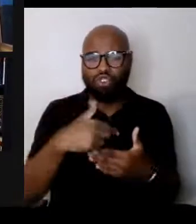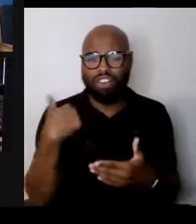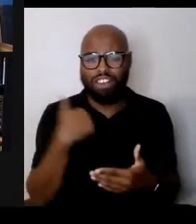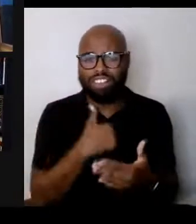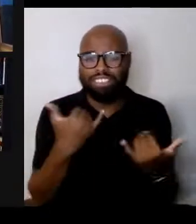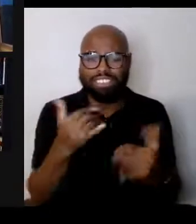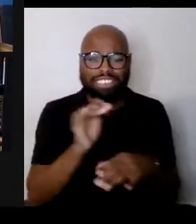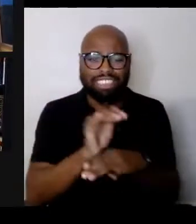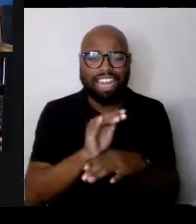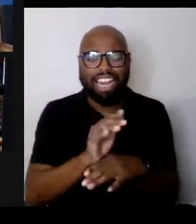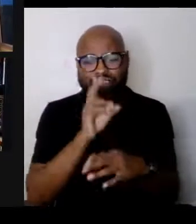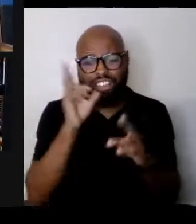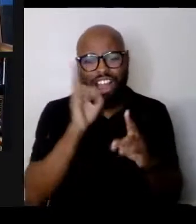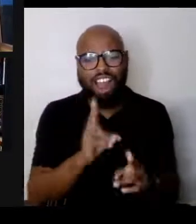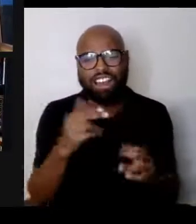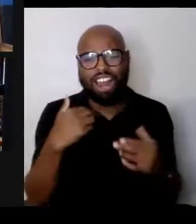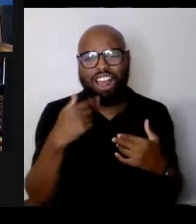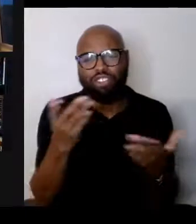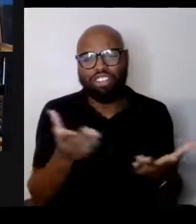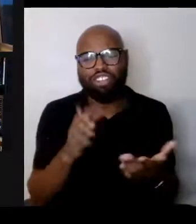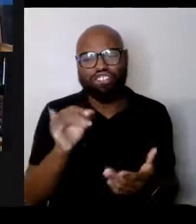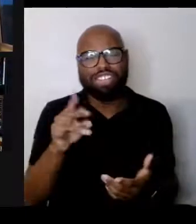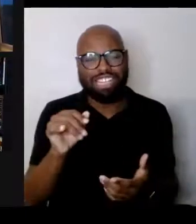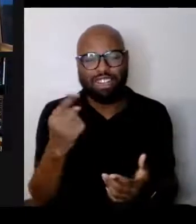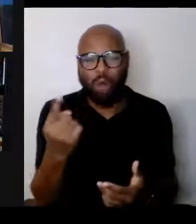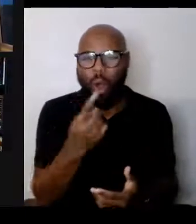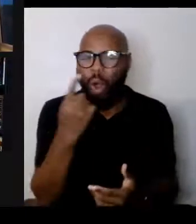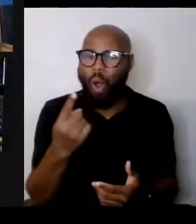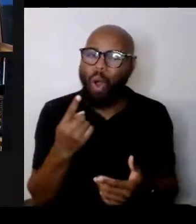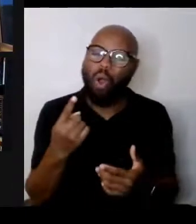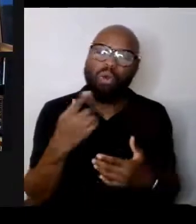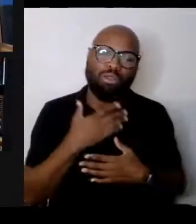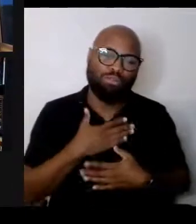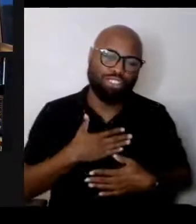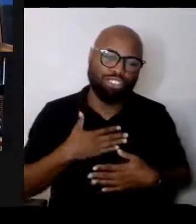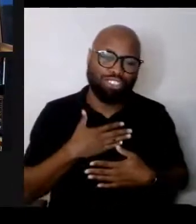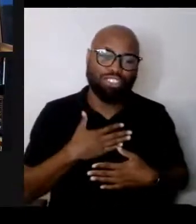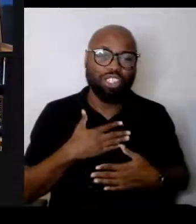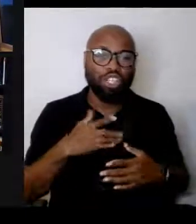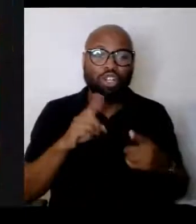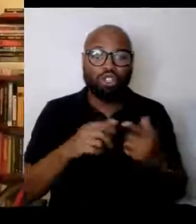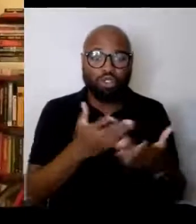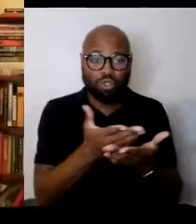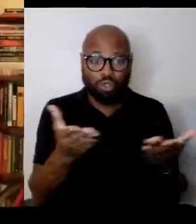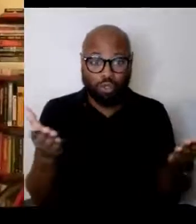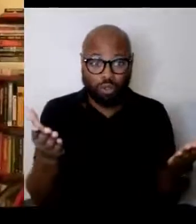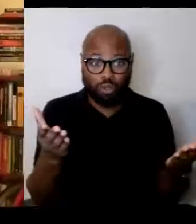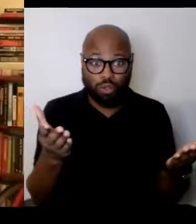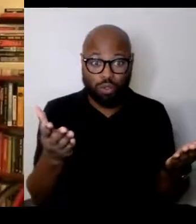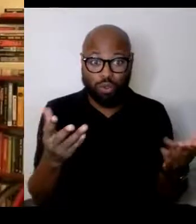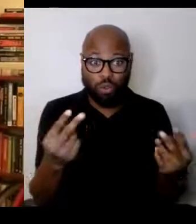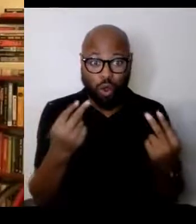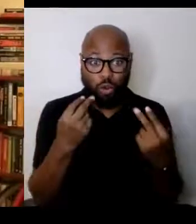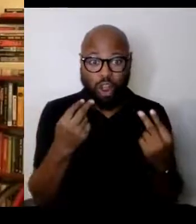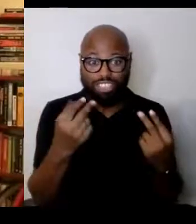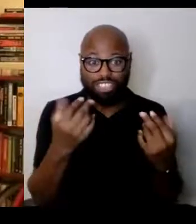Cristina, always a pleasure. To all of you watching, thank you so much.